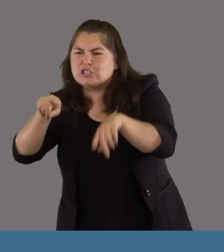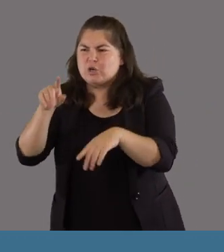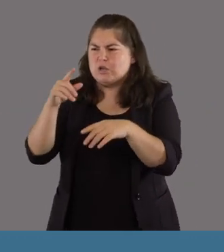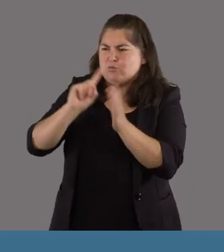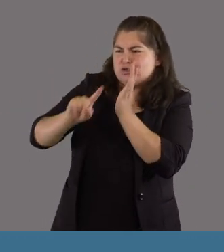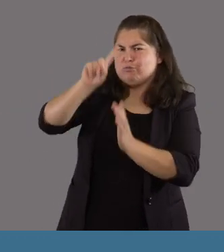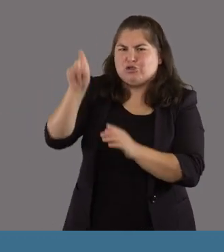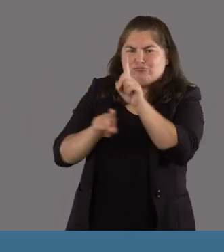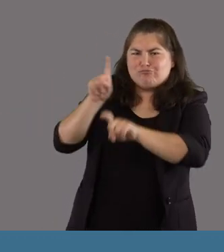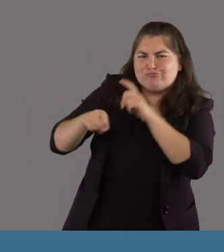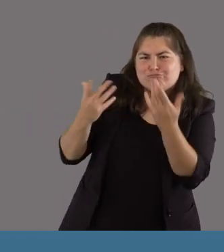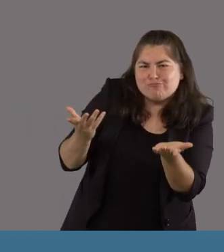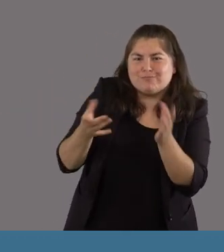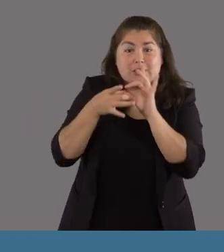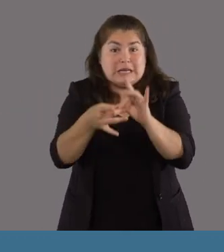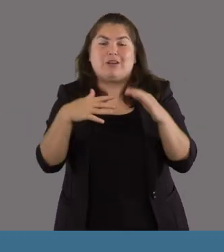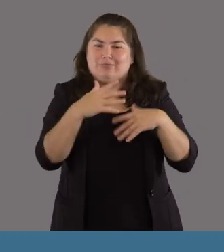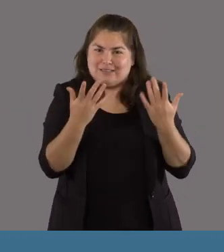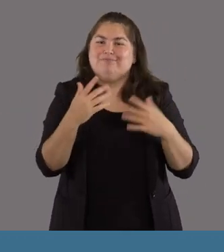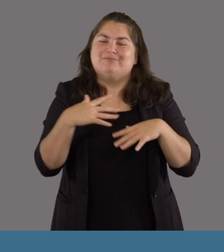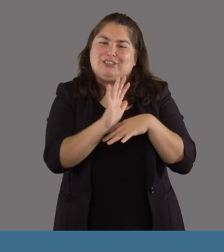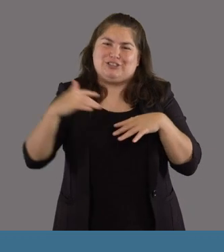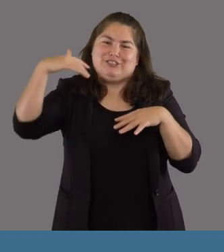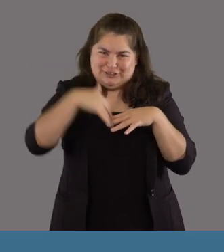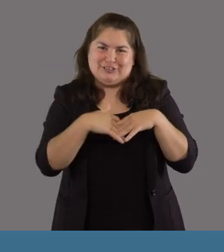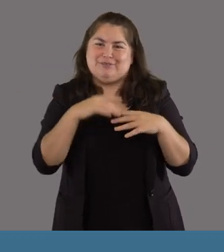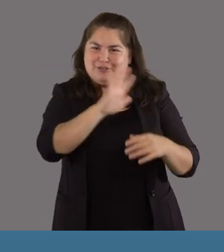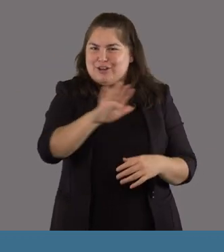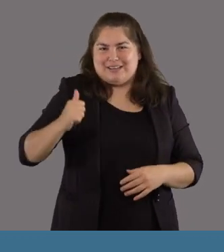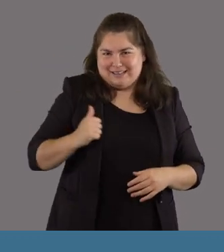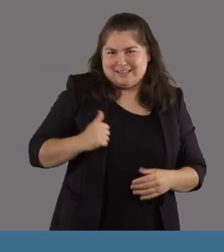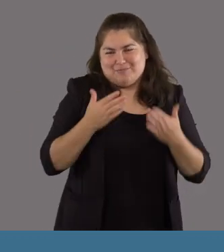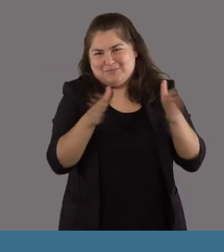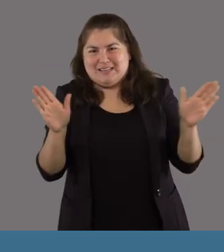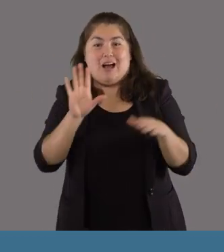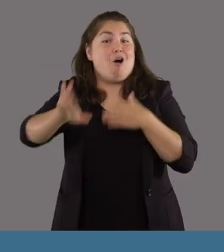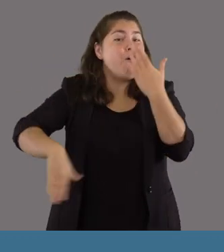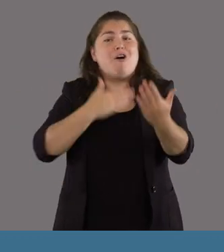questions about Indigenous and Canadian society. In all of the work that we do we acknowledge